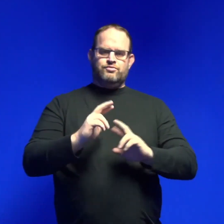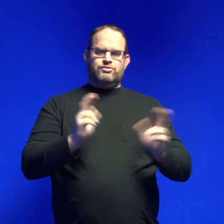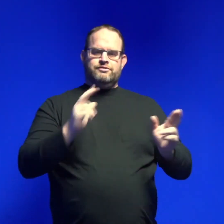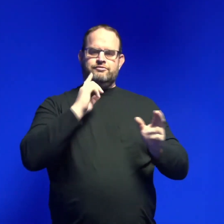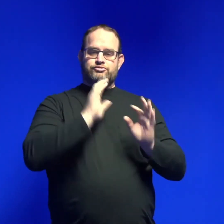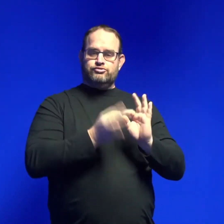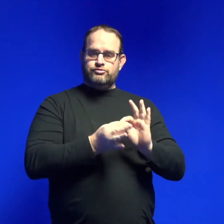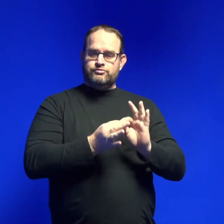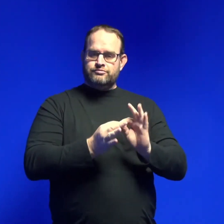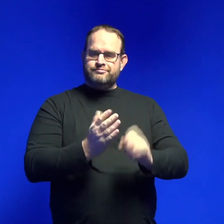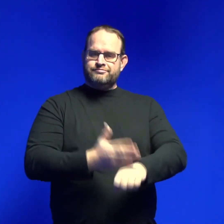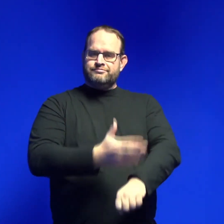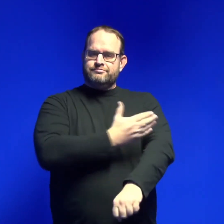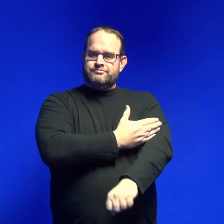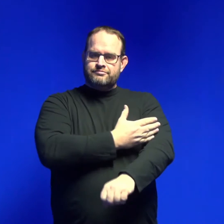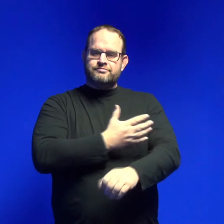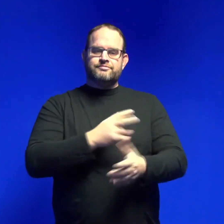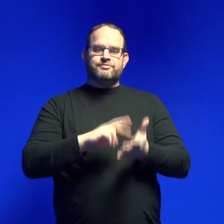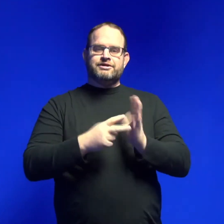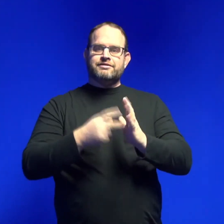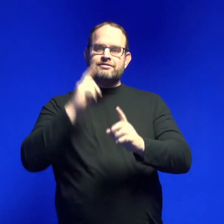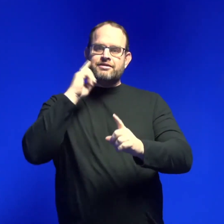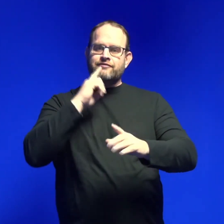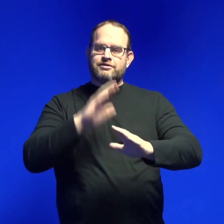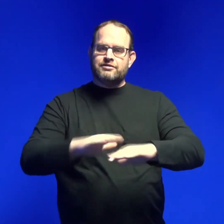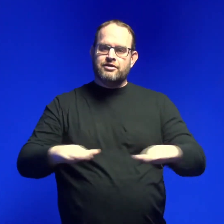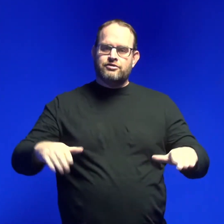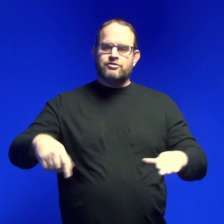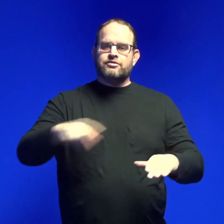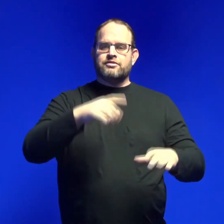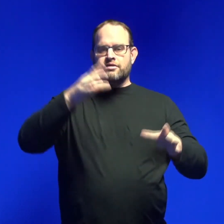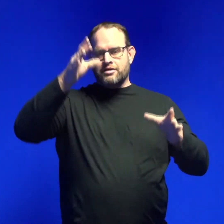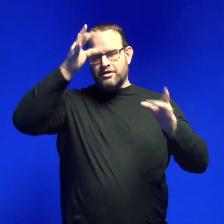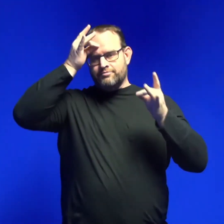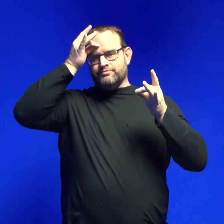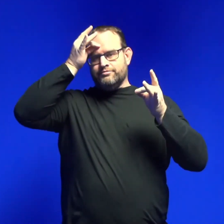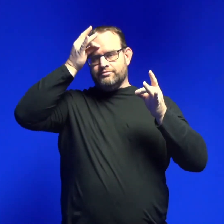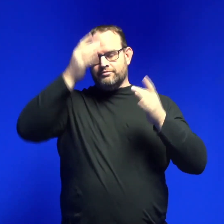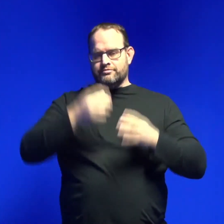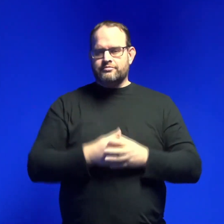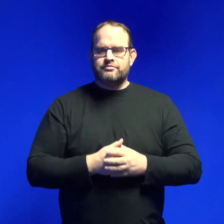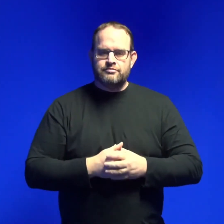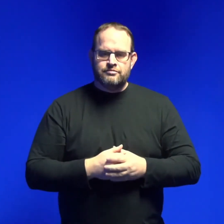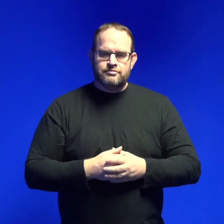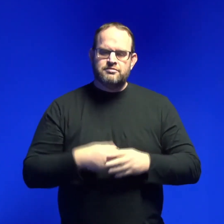With such improvements, deaf children will have an easier time acquiring information.